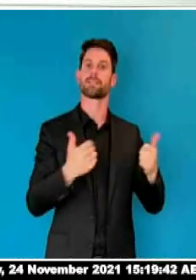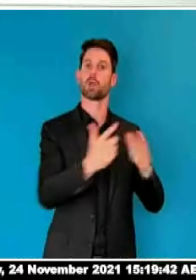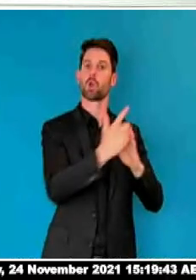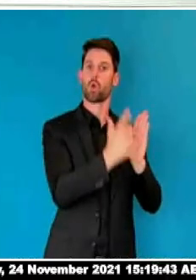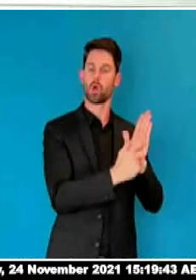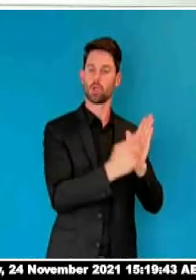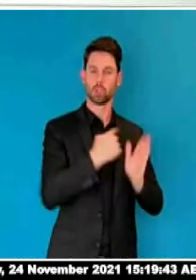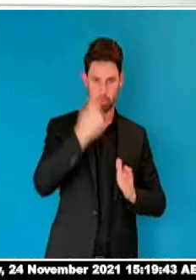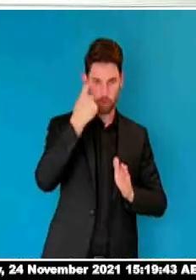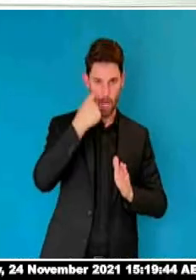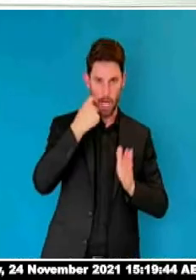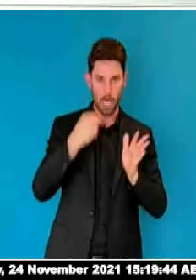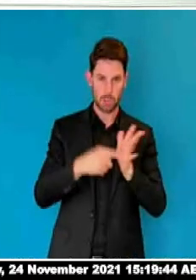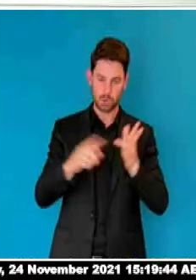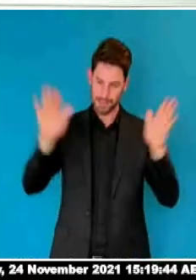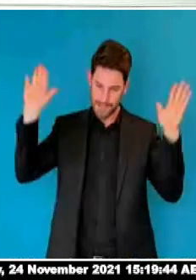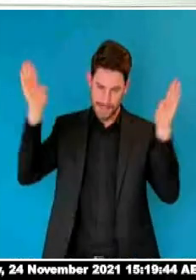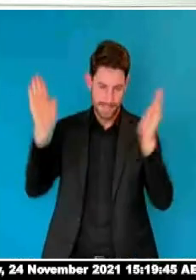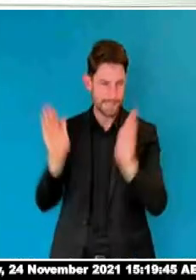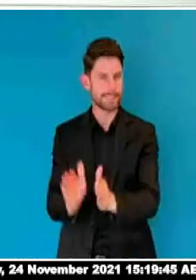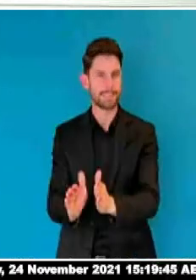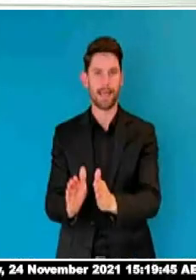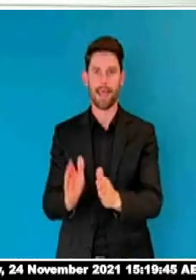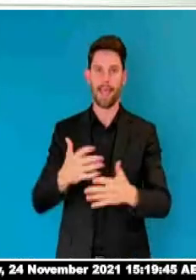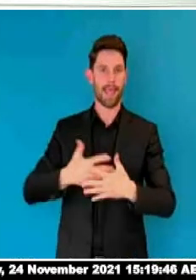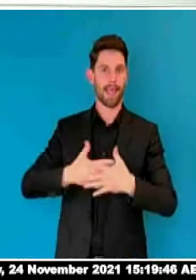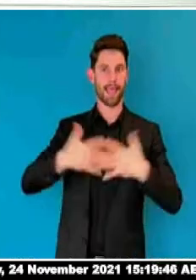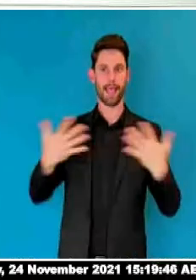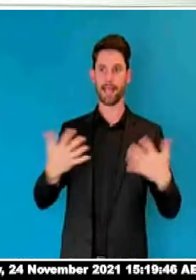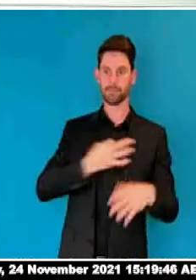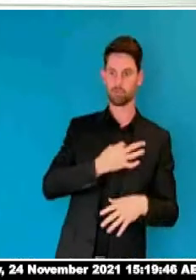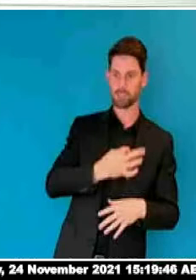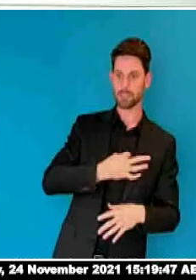possible, hazards that may be a risk to and health and safety.